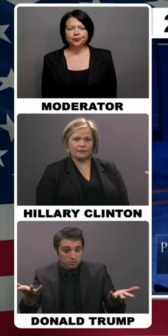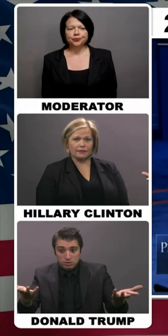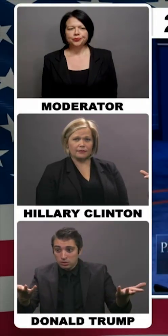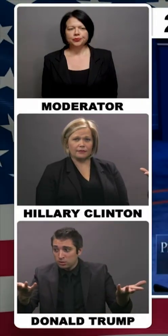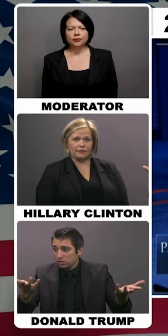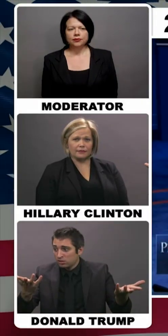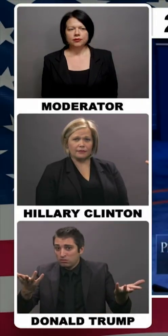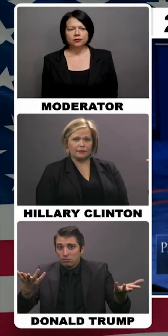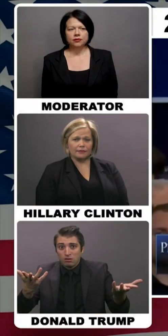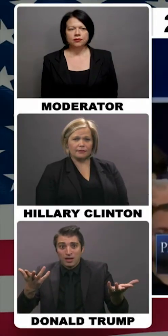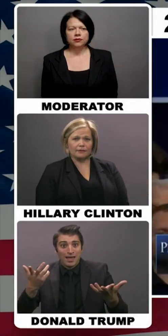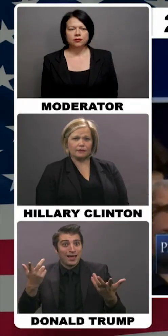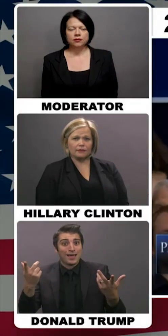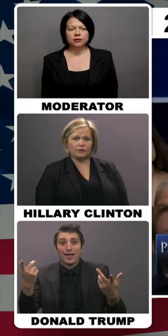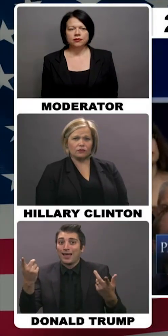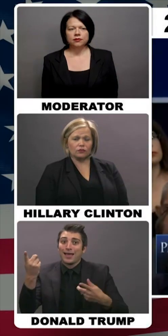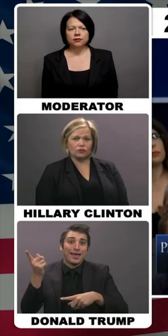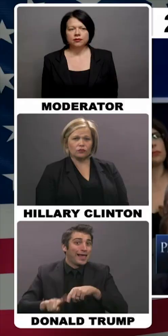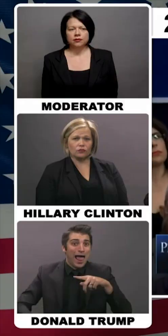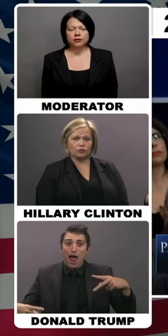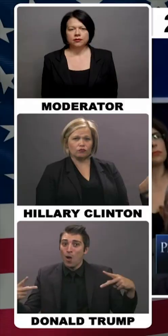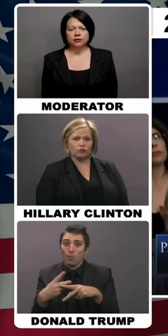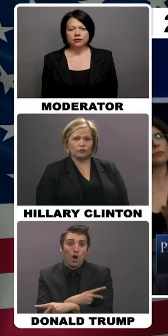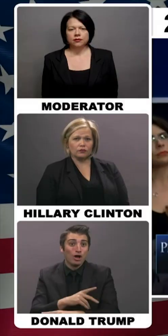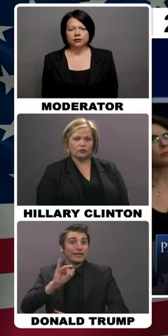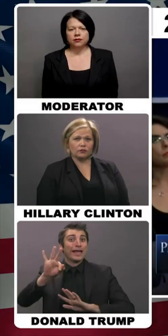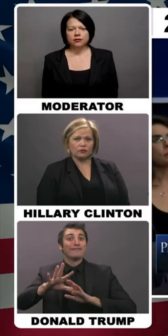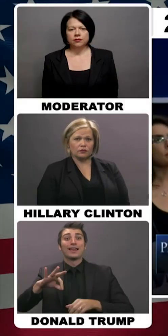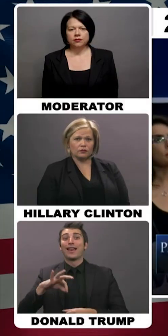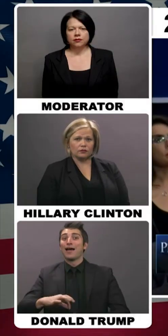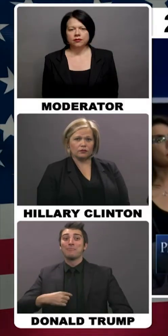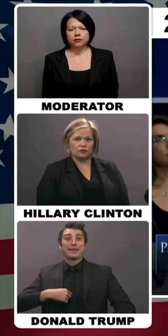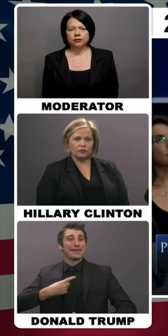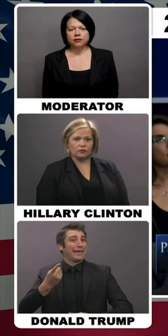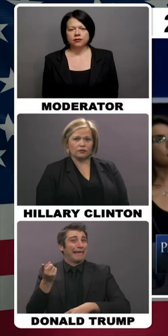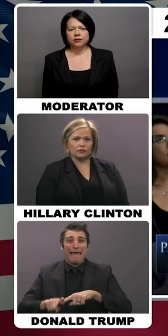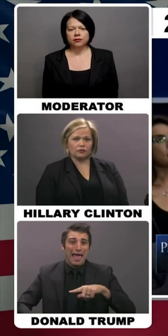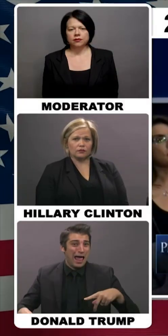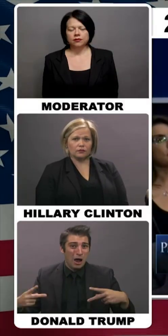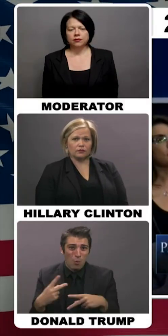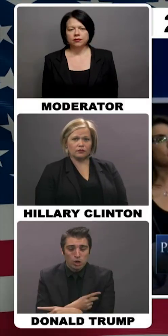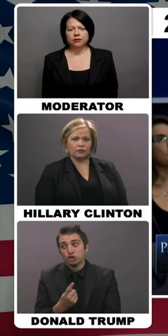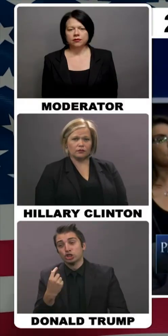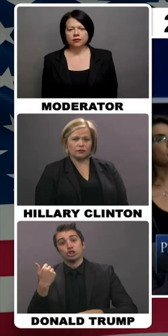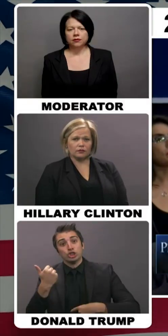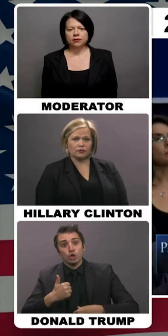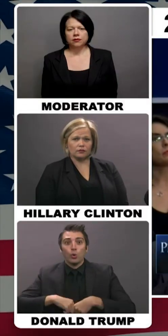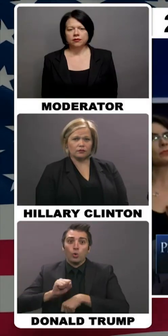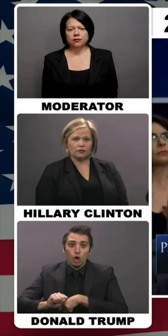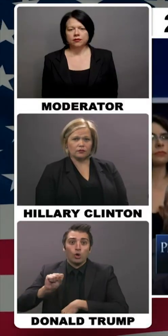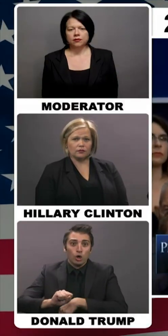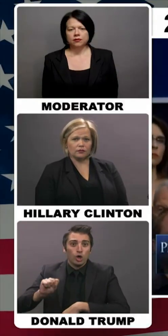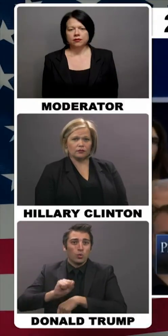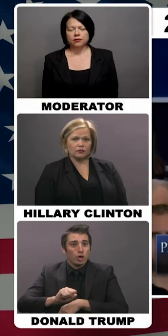And she's been talking about the inner cities for 25 years. Nothing's gonna ever happen. Lemme tell you, if she's president